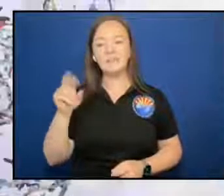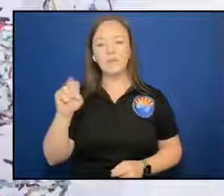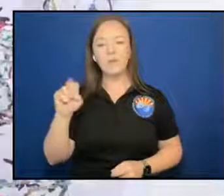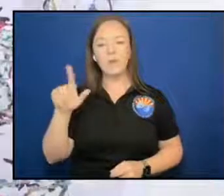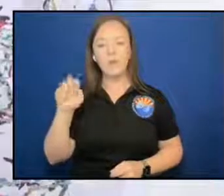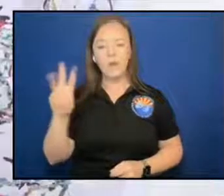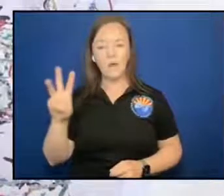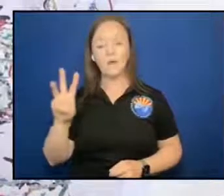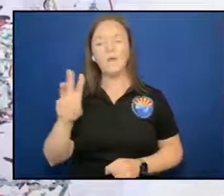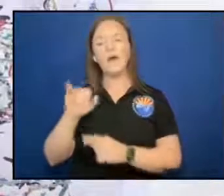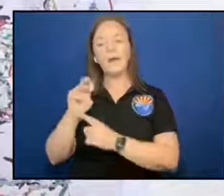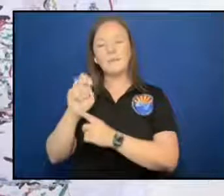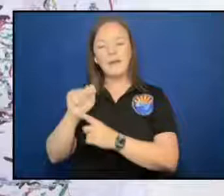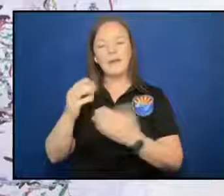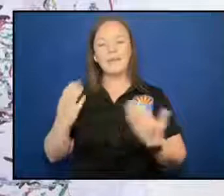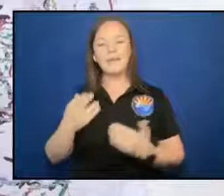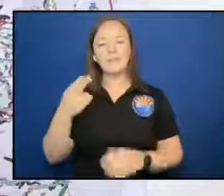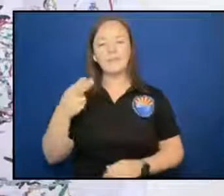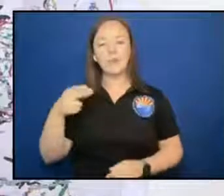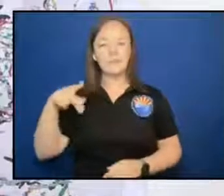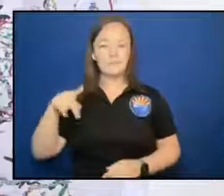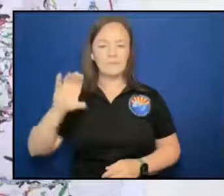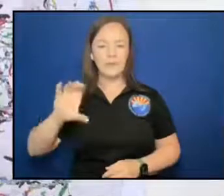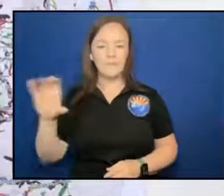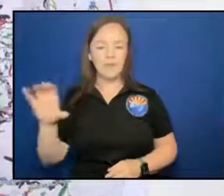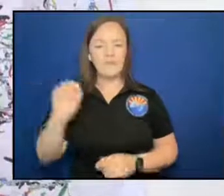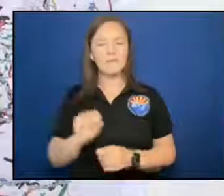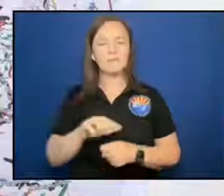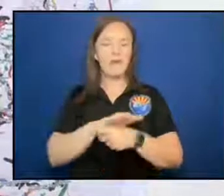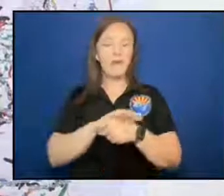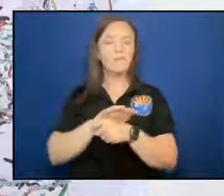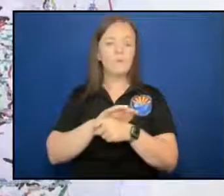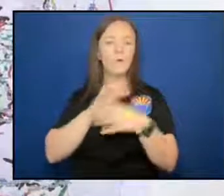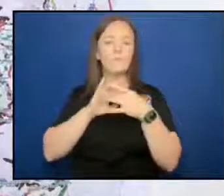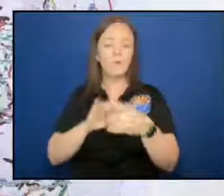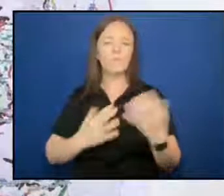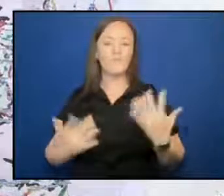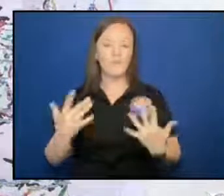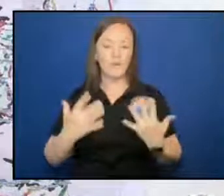THEY CAN GAIN ACCESS TO THEM IN LESS FAVORABLE WEATHER